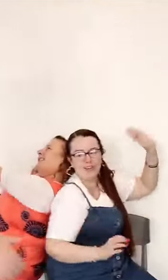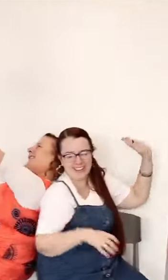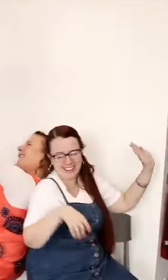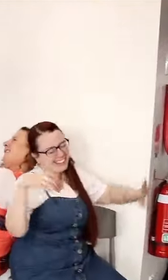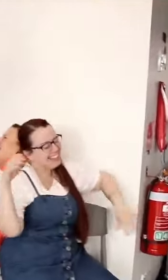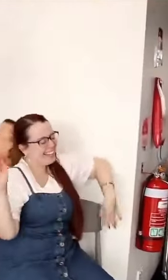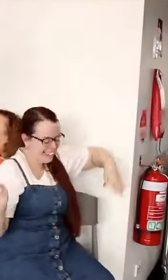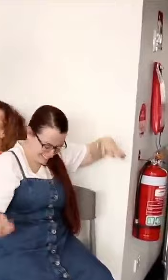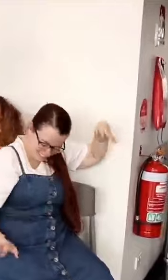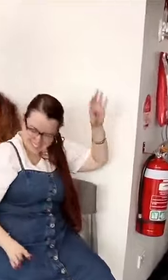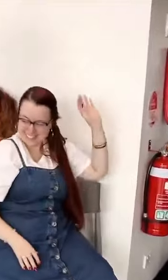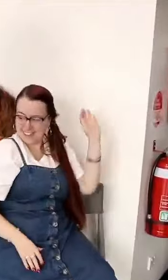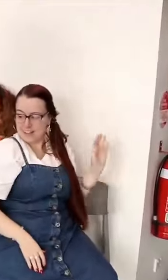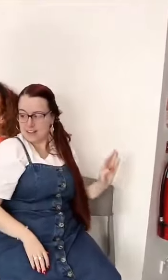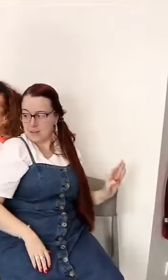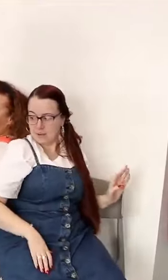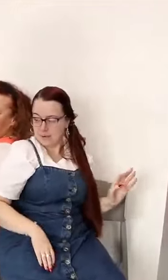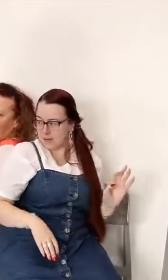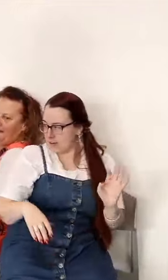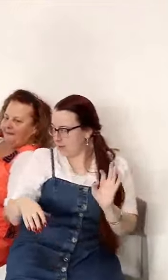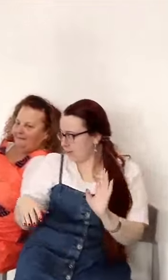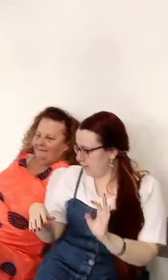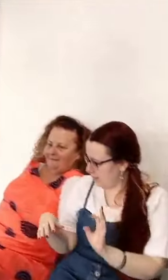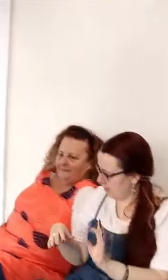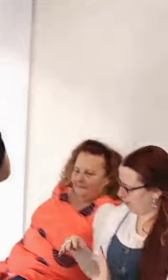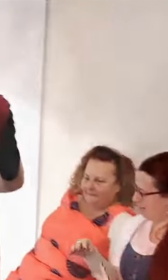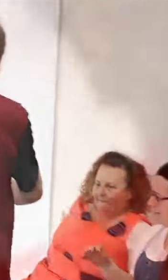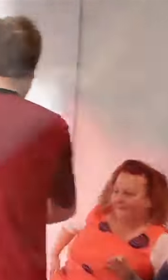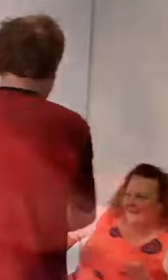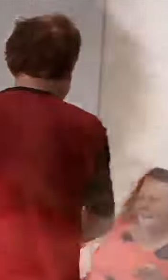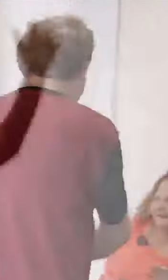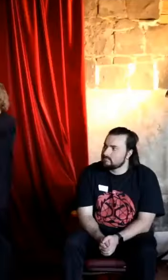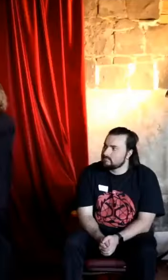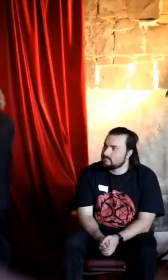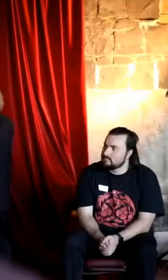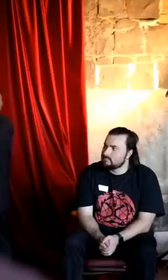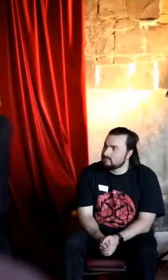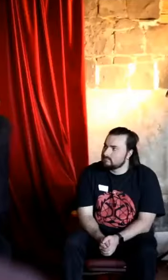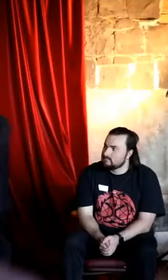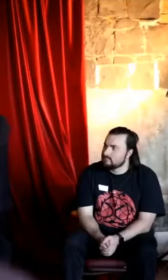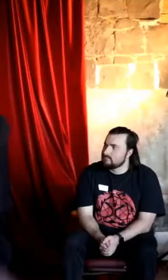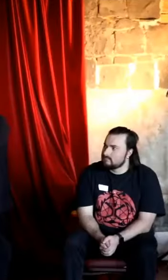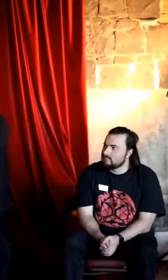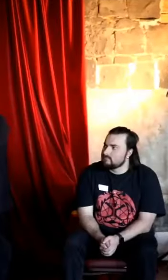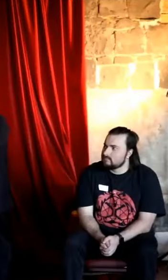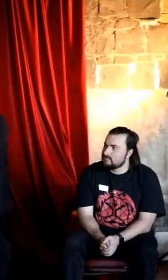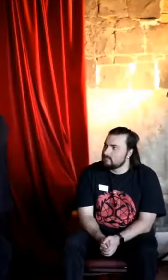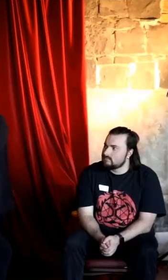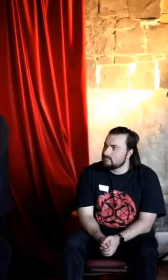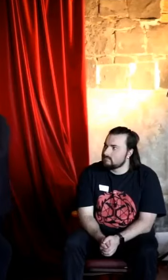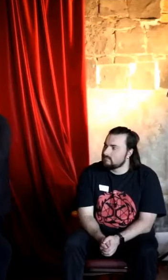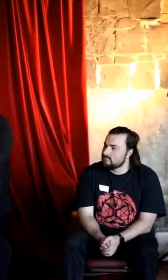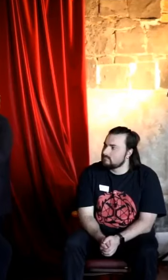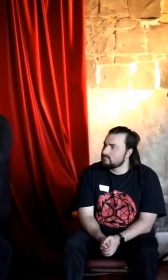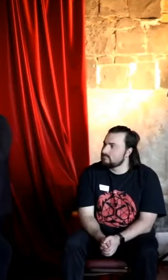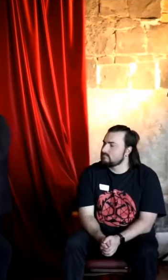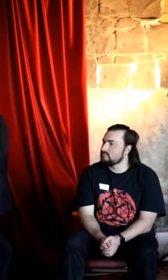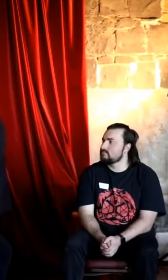Every part of her practice is laced with solidarity and support. When Kath speaks, everyone in her presence listens and learns.